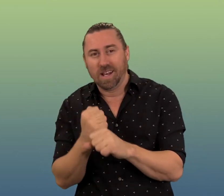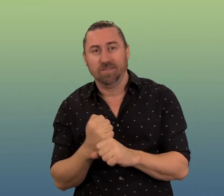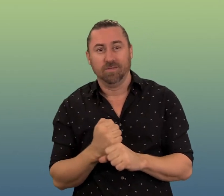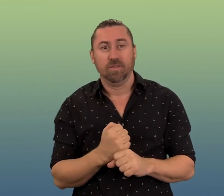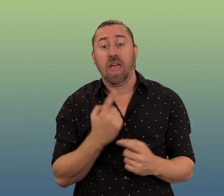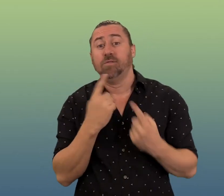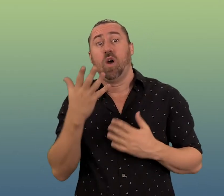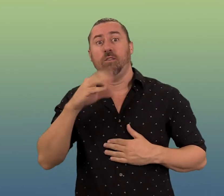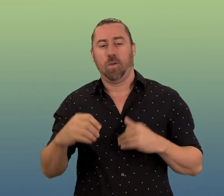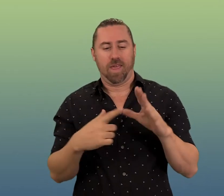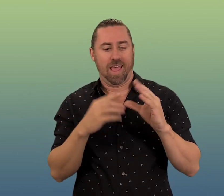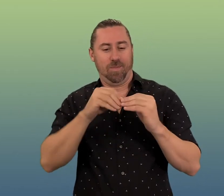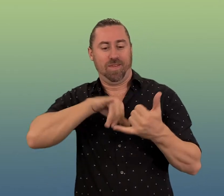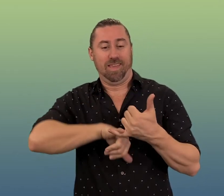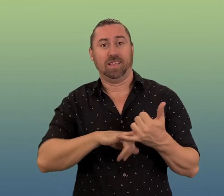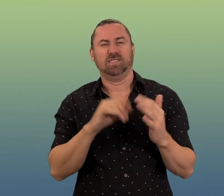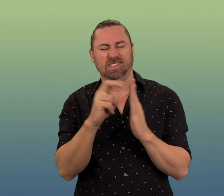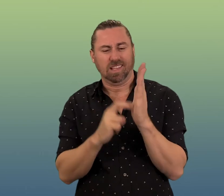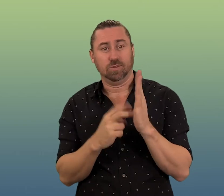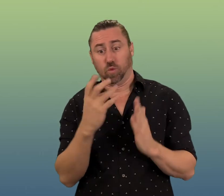Australia Bureau of Statistics Census, 2011.